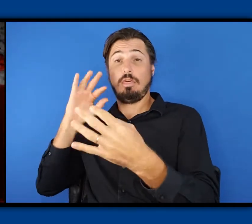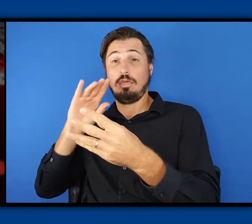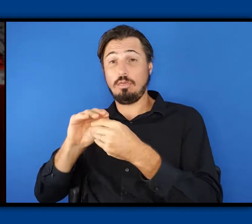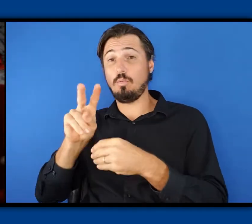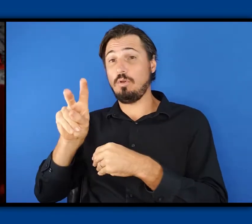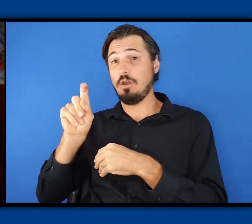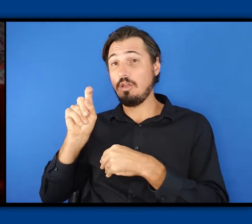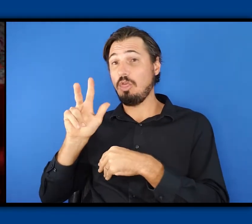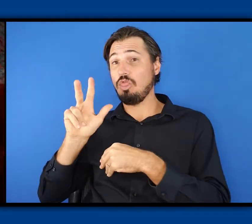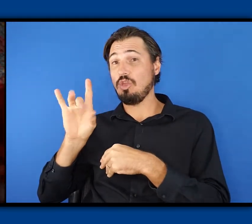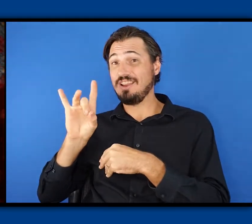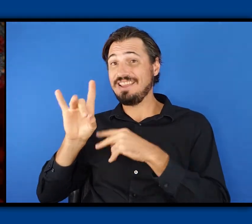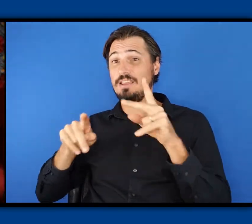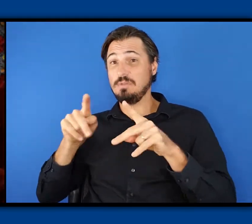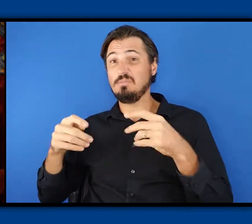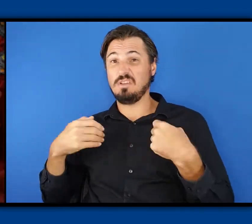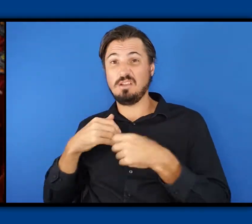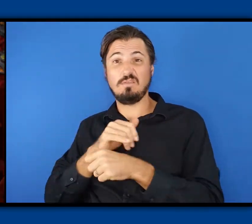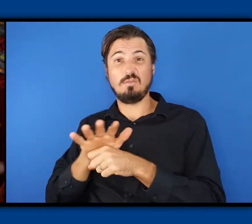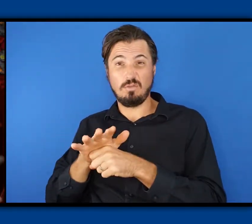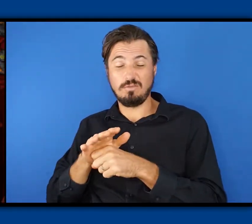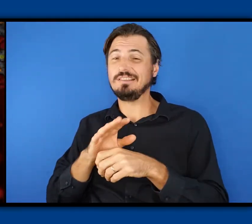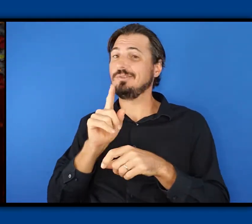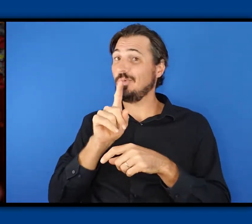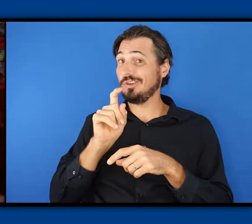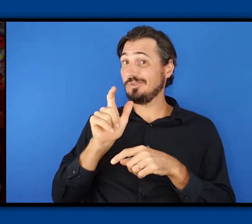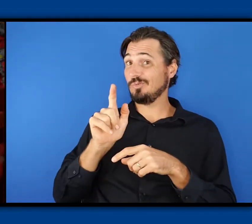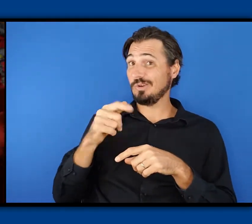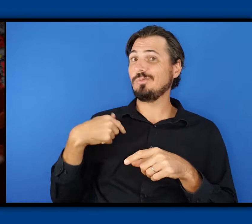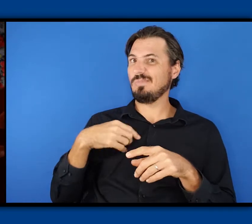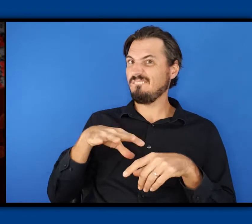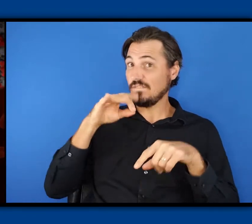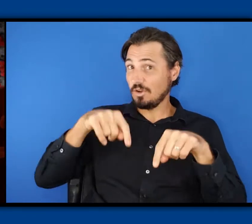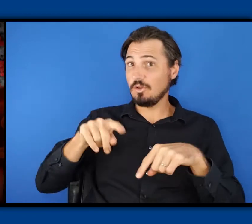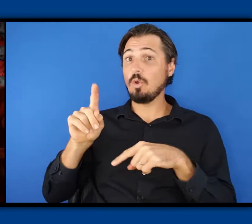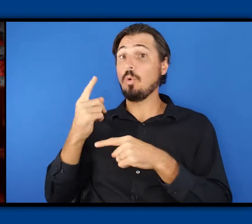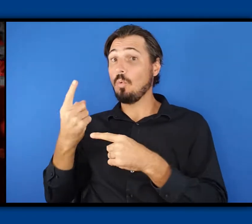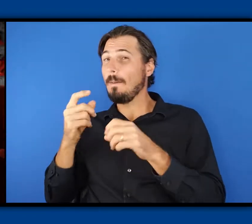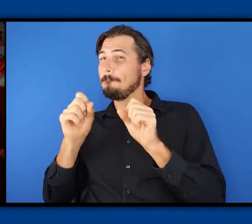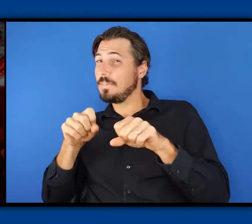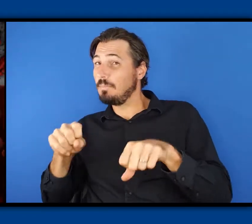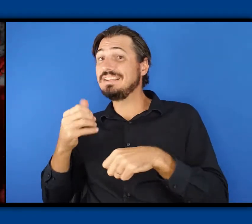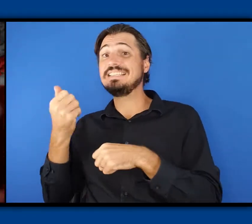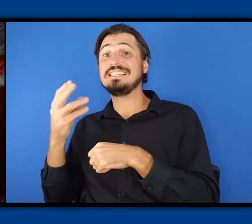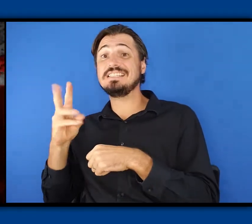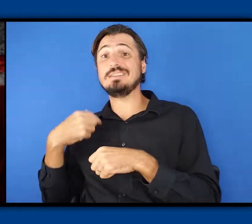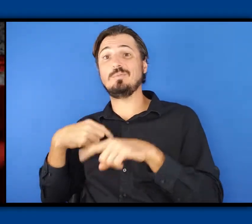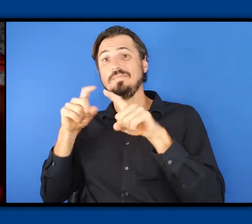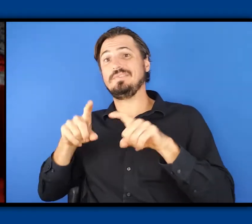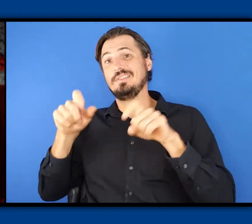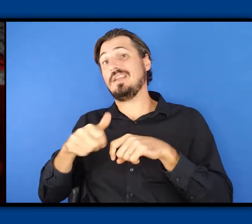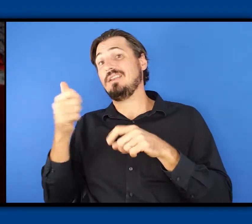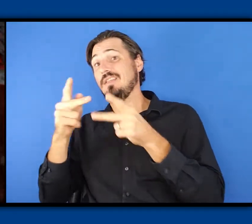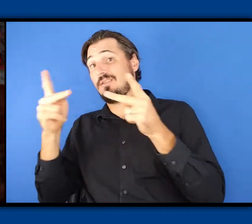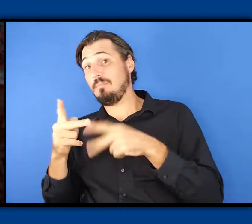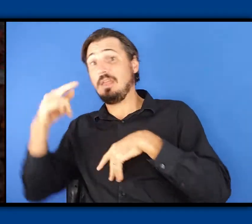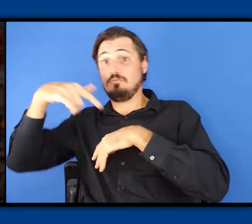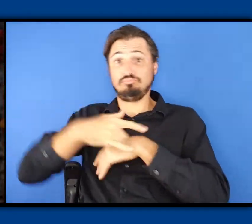including 121 confirmed locally, 1 probable, and 16 tested elsewhere but reported after arrival on island